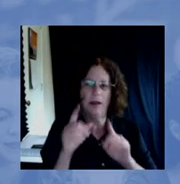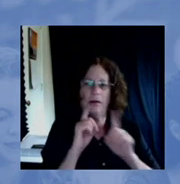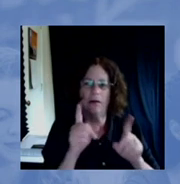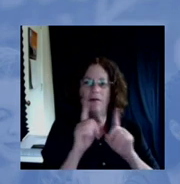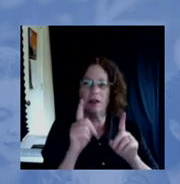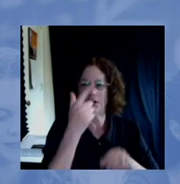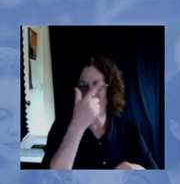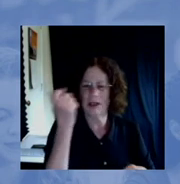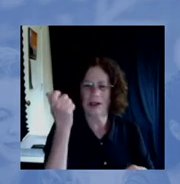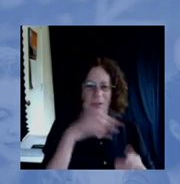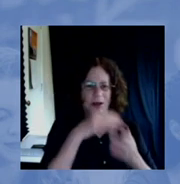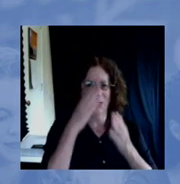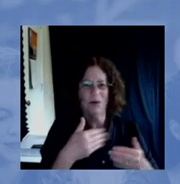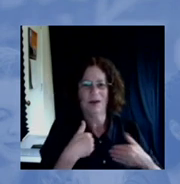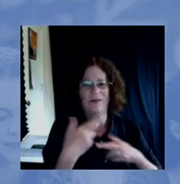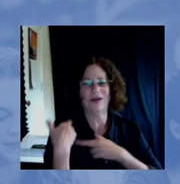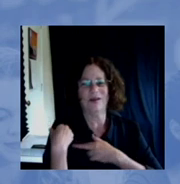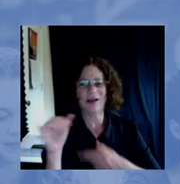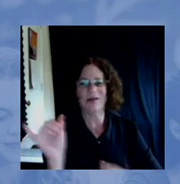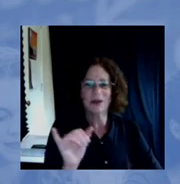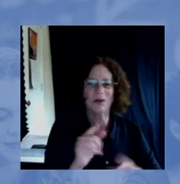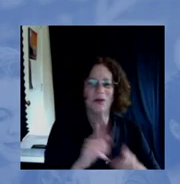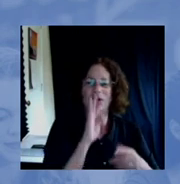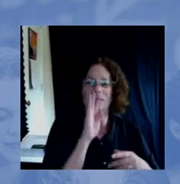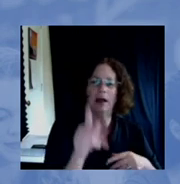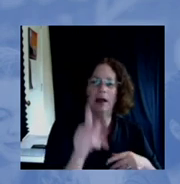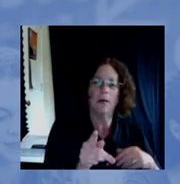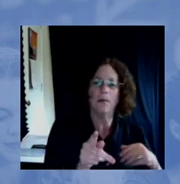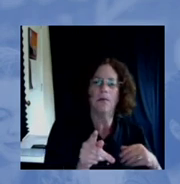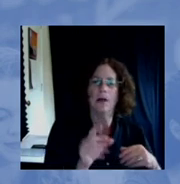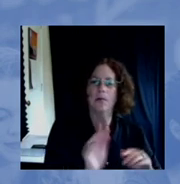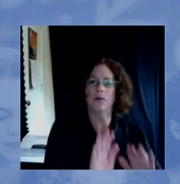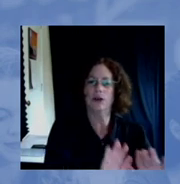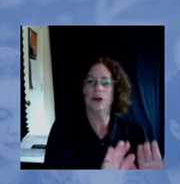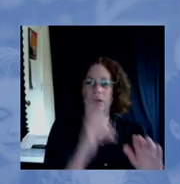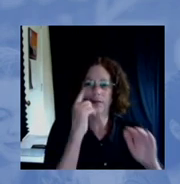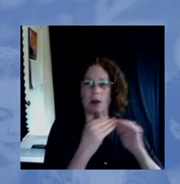HAVE A RESPONSIBILITY TO SPEAK UP AND PUSH FOR THE EQUITY, INCLUSION, AND DIVERSITY IN